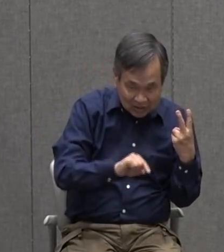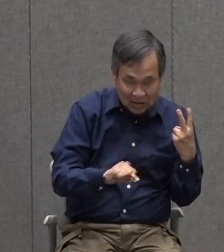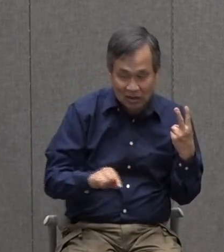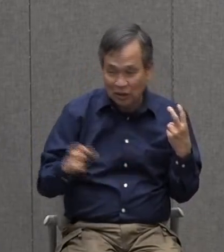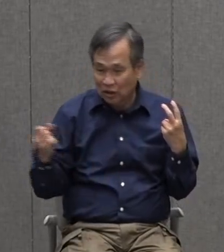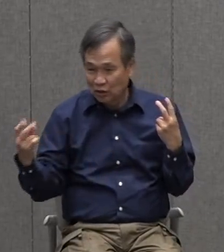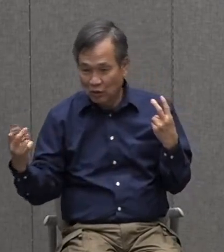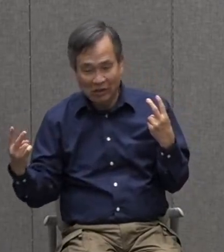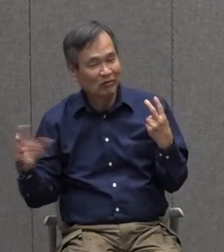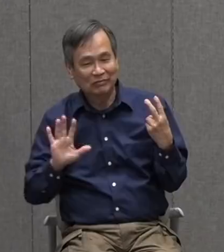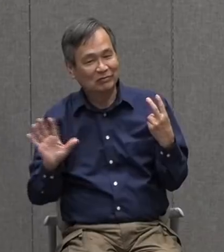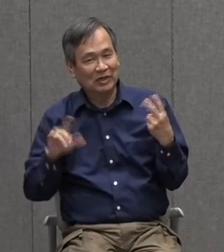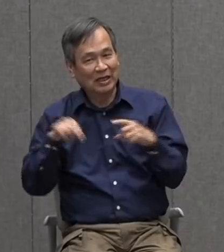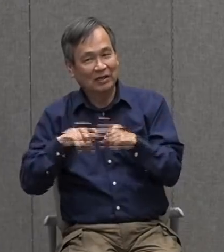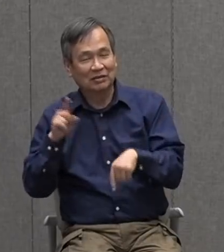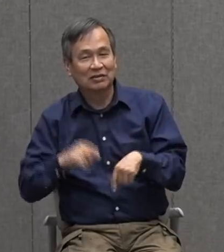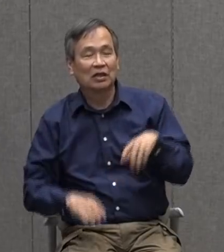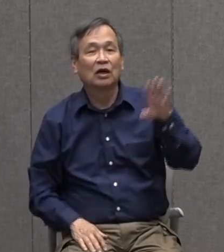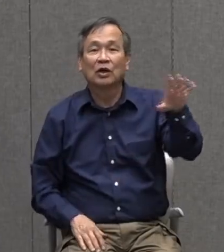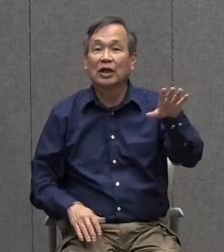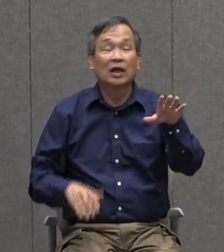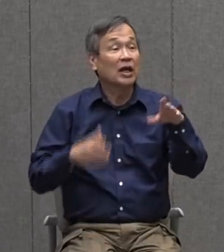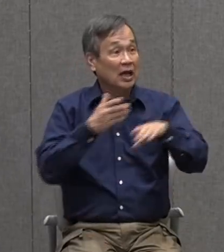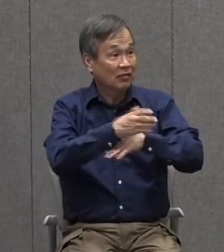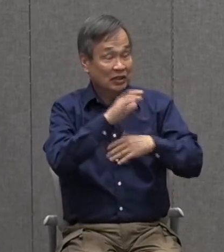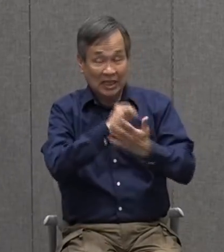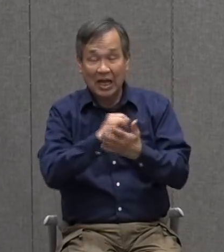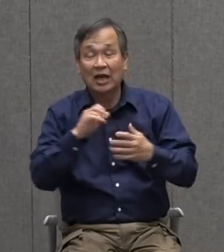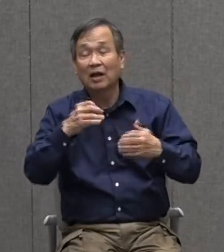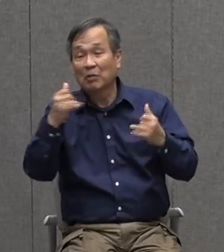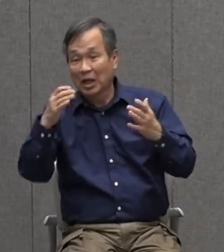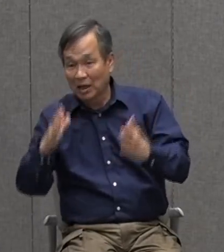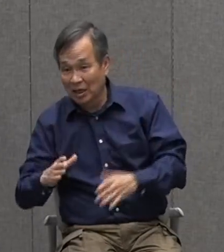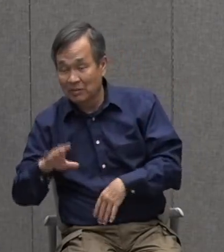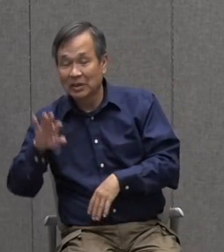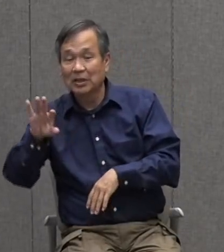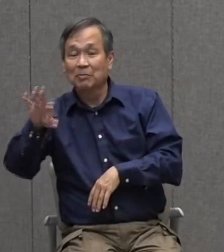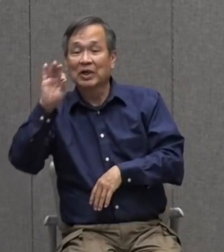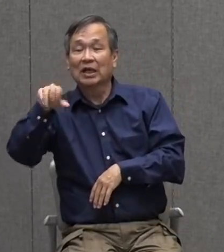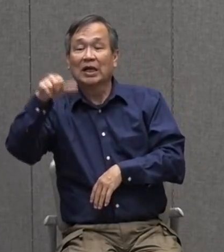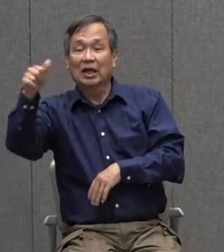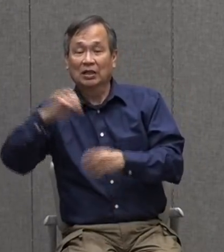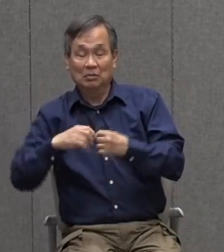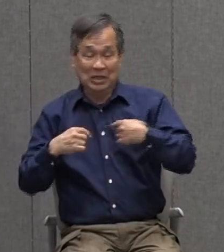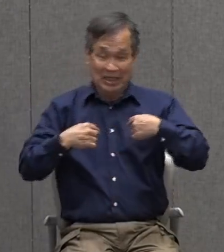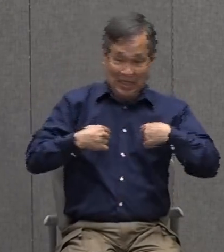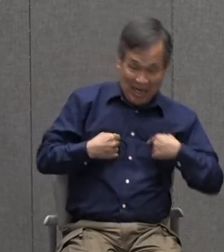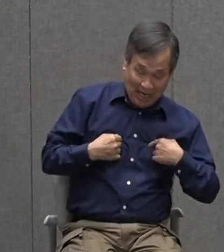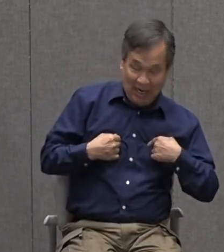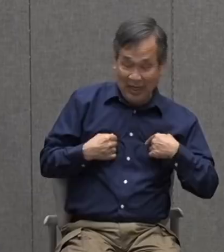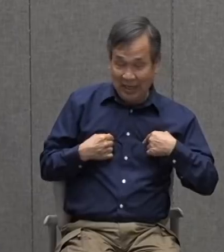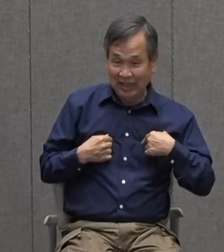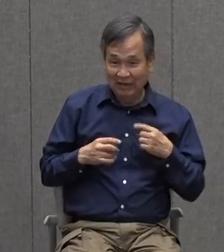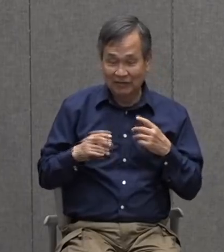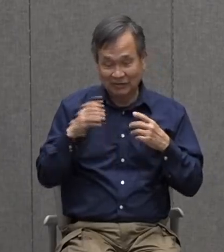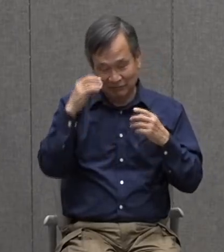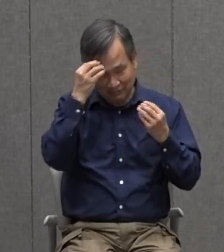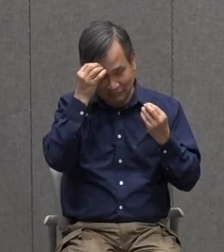you circle a new number, Okay, And then from there, I have to then circle all the factors of that number.